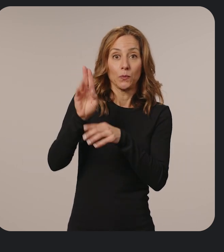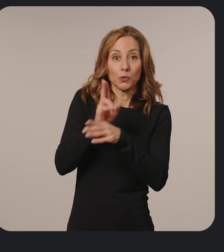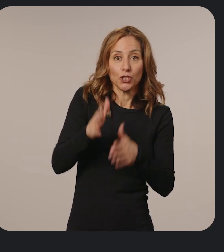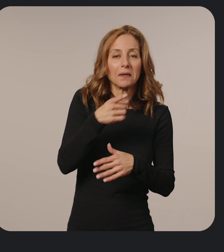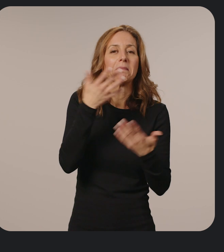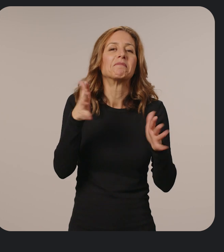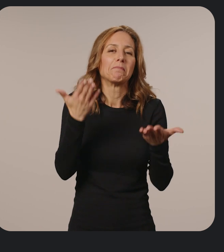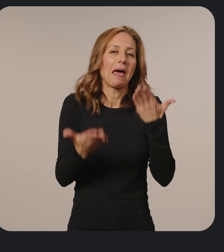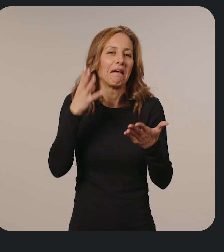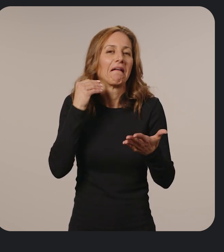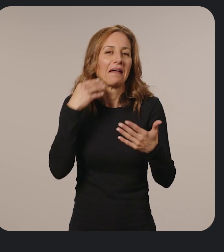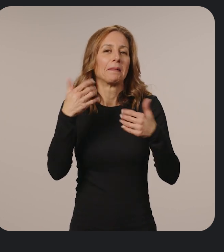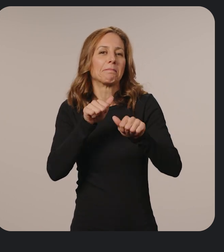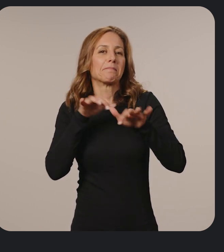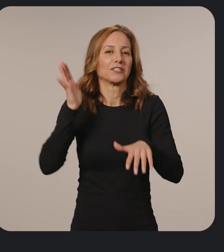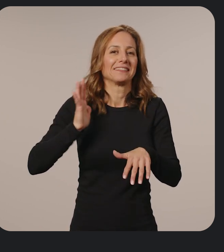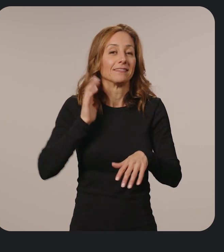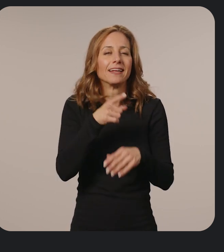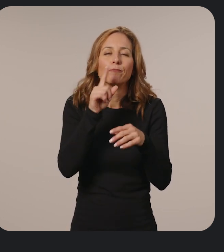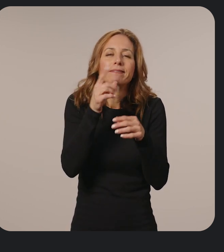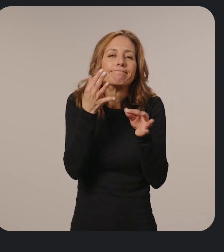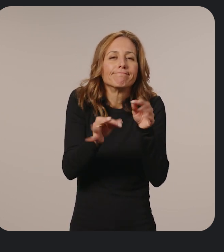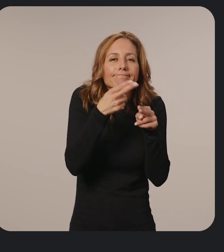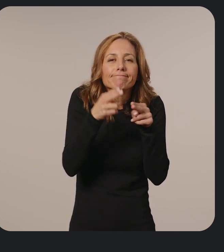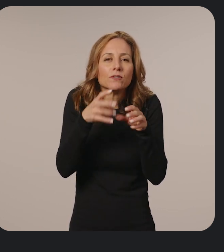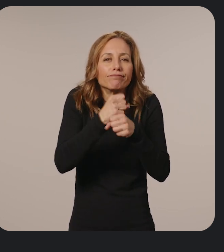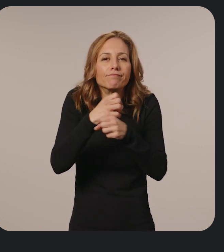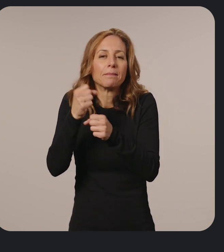make it easy for you to connect to external tools. And we've added one for the PaLM API.